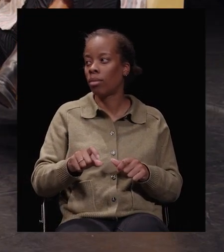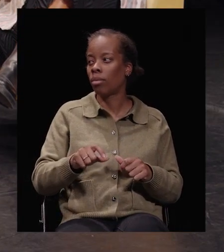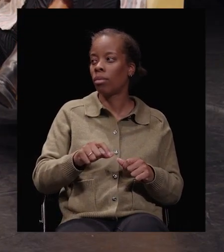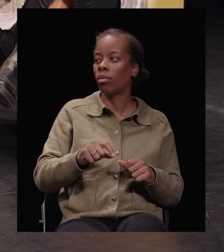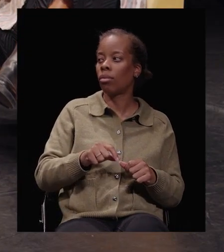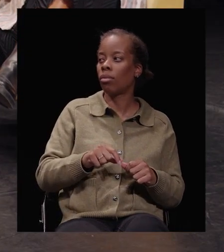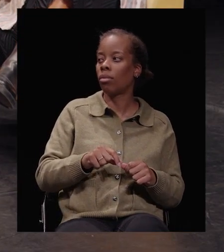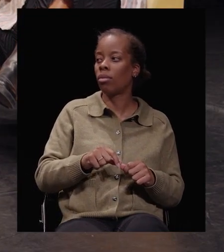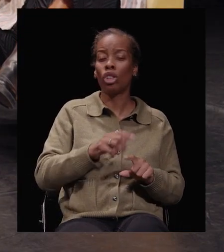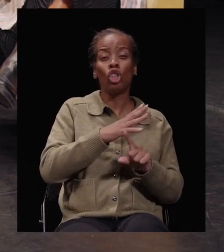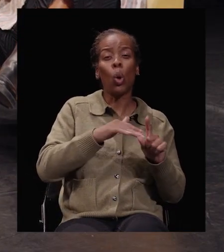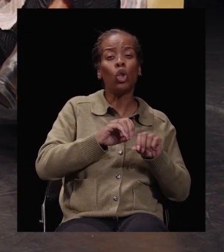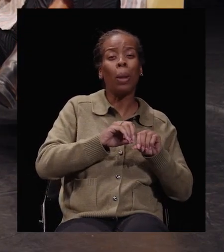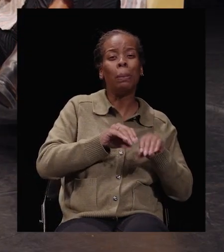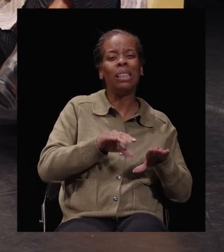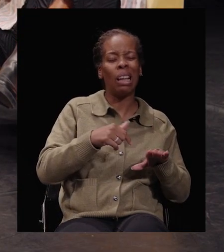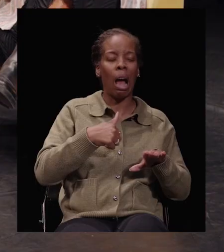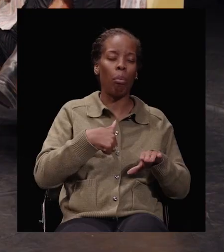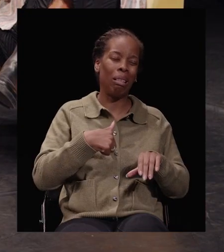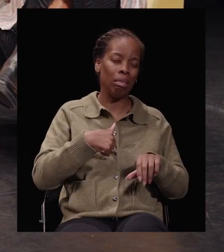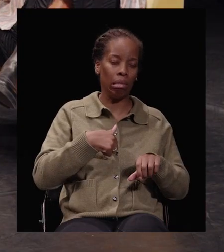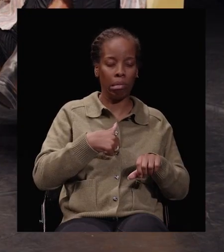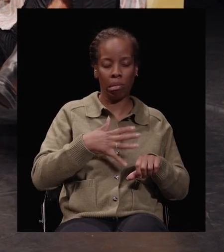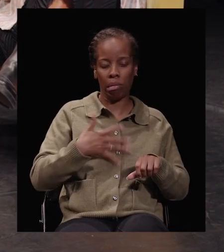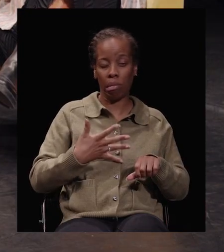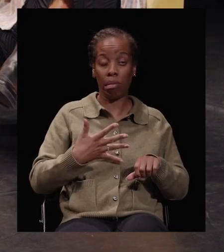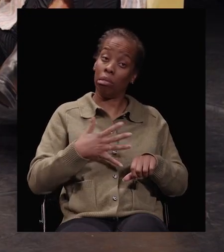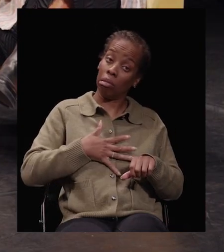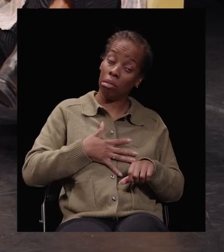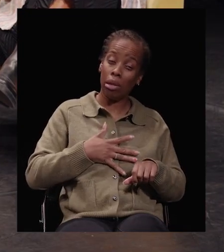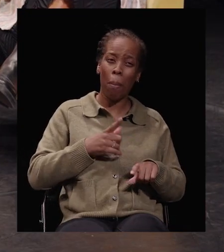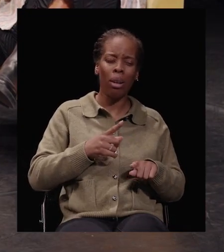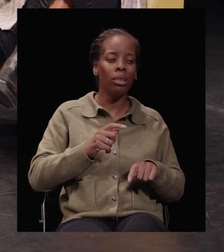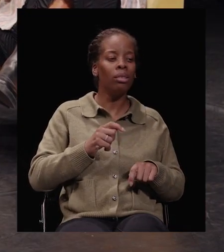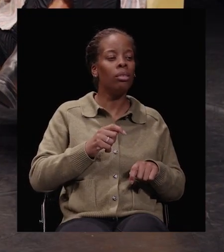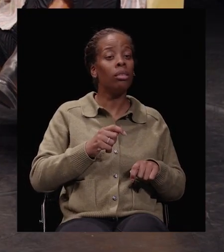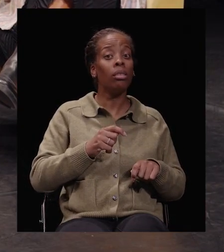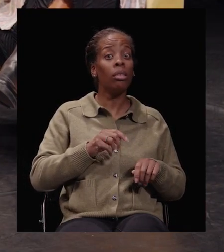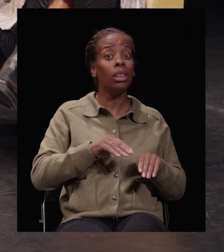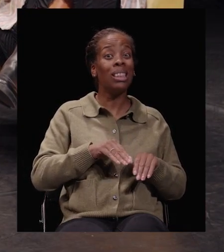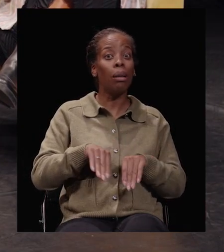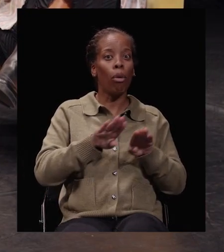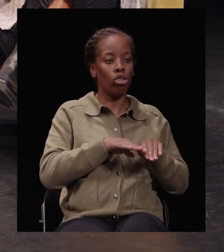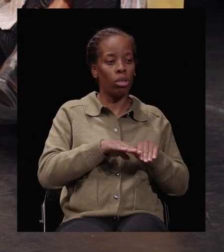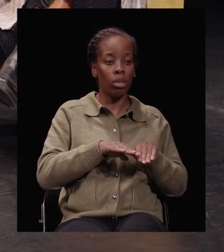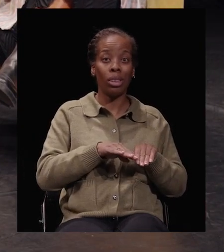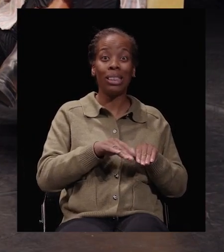with social media and the likes of it. But it does in a way democratise things a little bit in that everyone can create their own platforms.